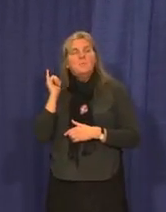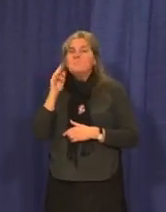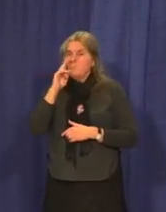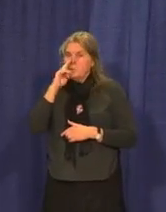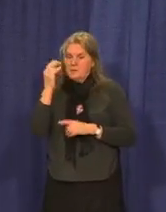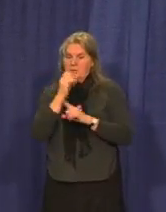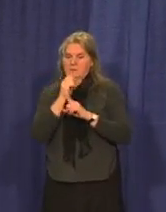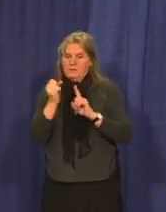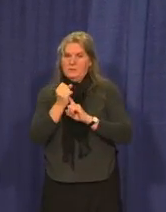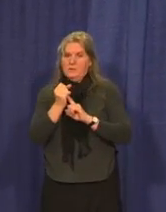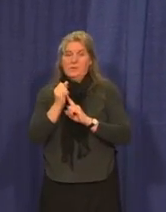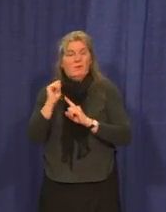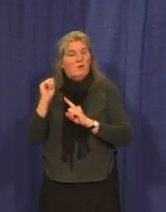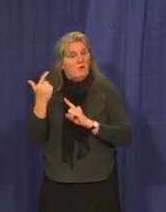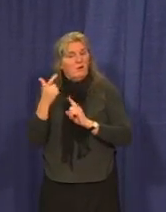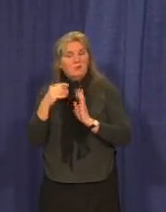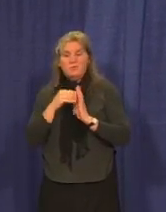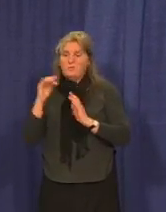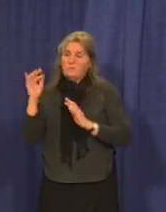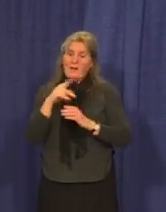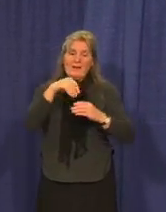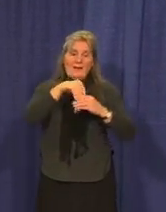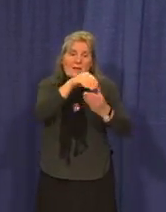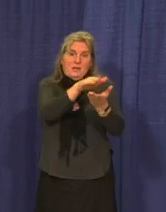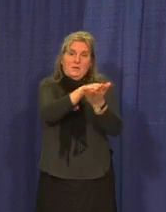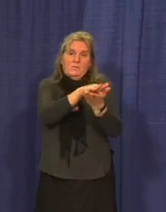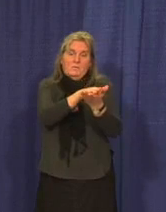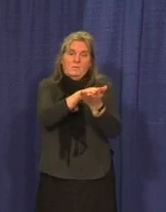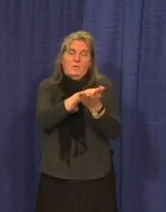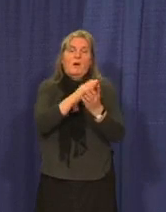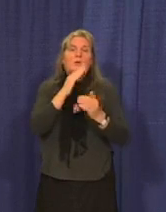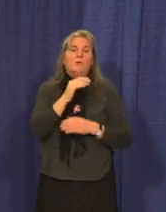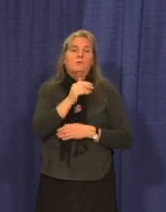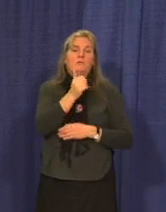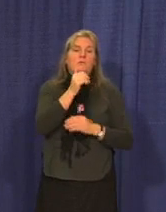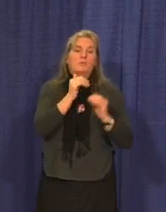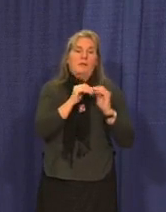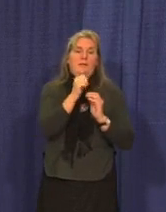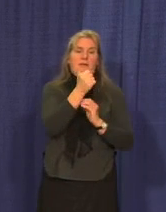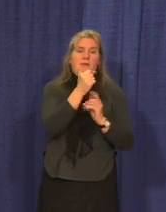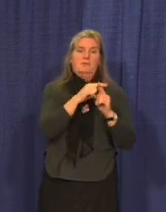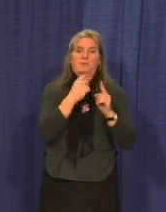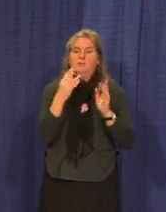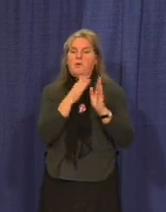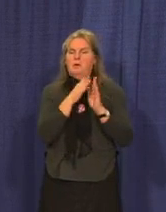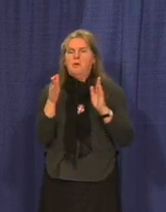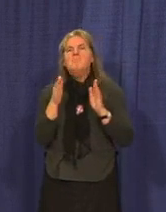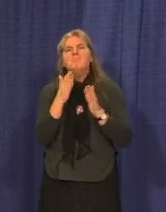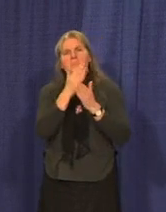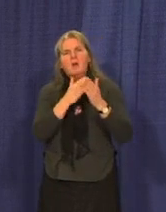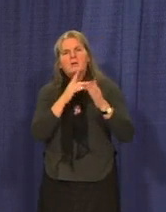situation in the Yukon and that we do have all of our students back in school. Albeit the grades ten to 12 are